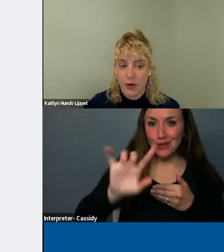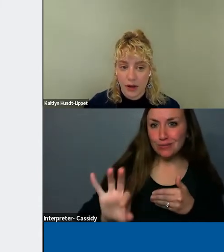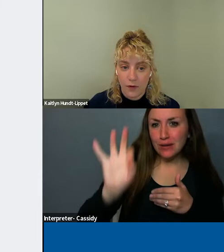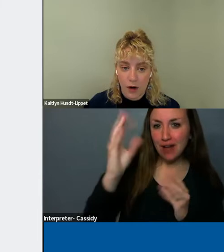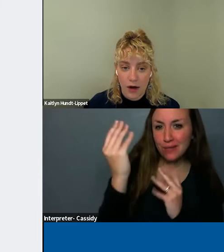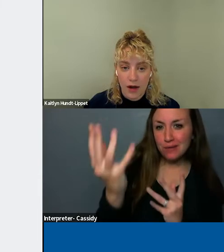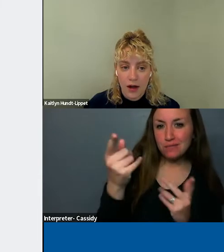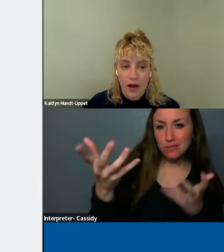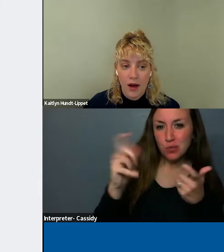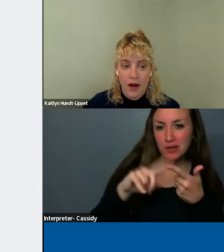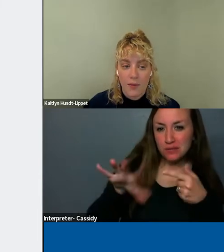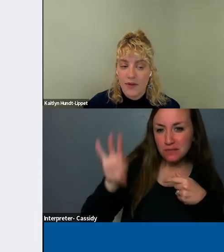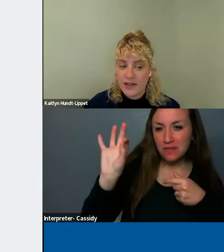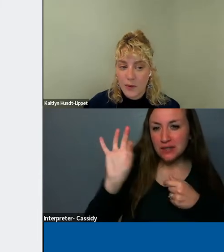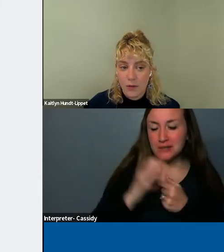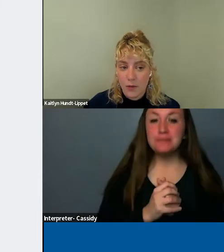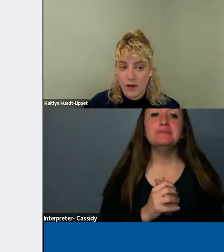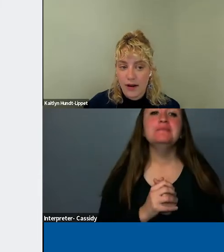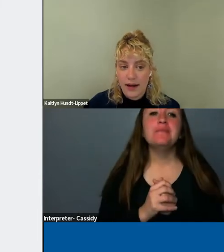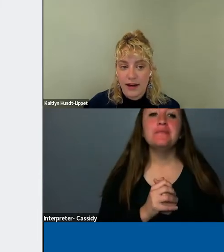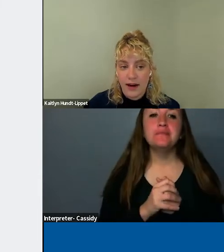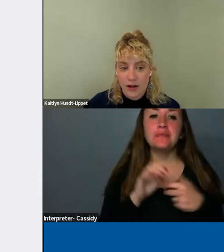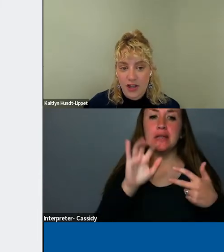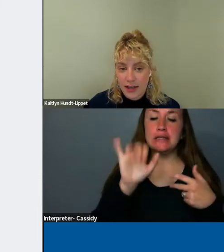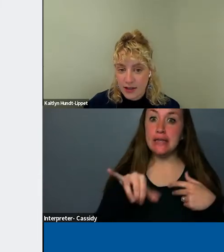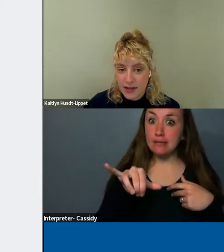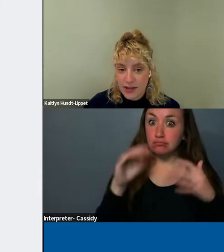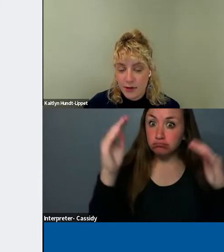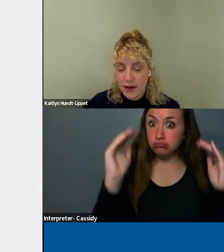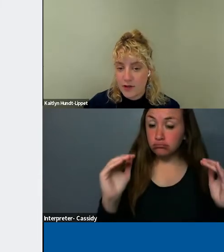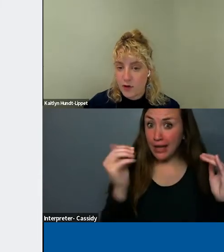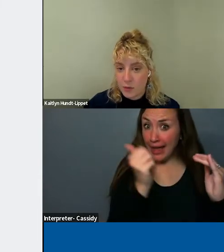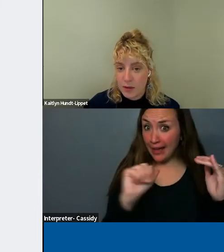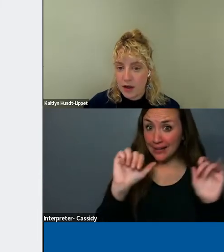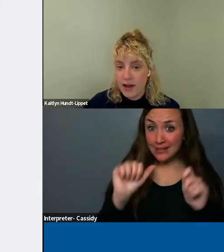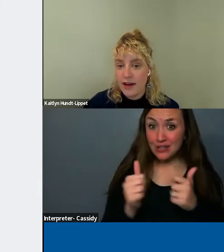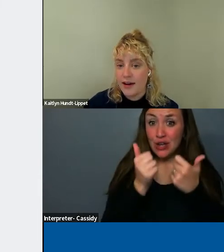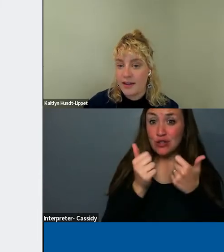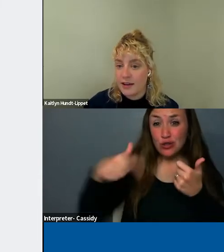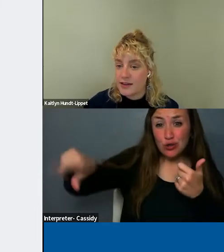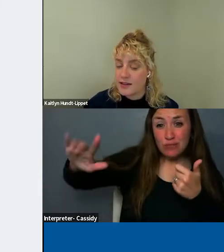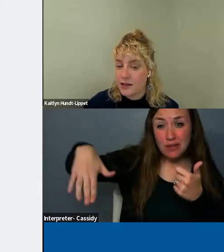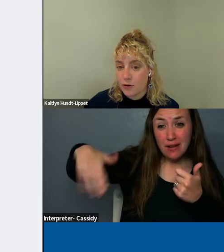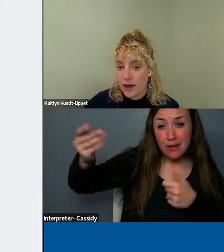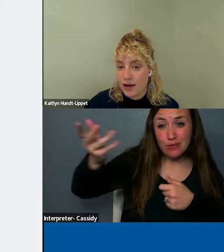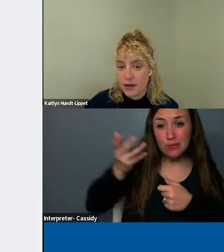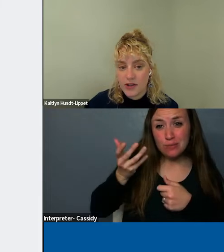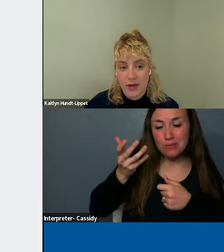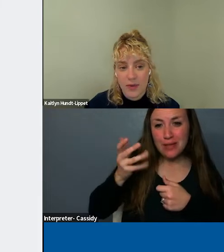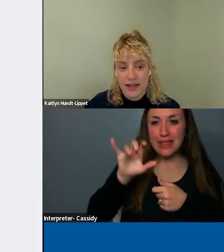you were looking for? This one: were there any other challenges that you haven't told me about yet? I think this is a great question